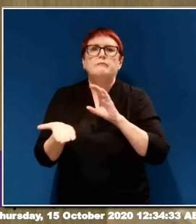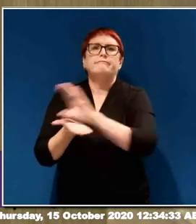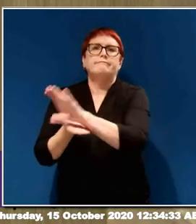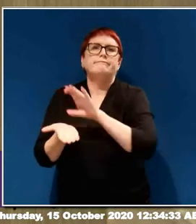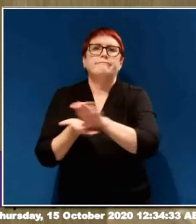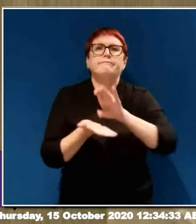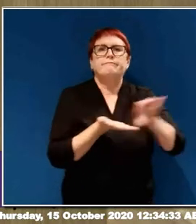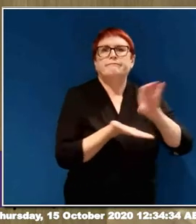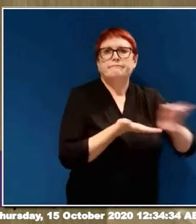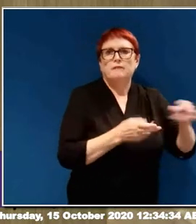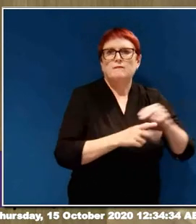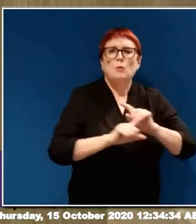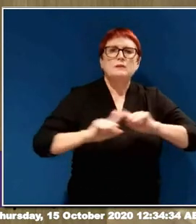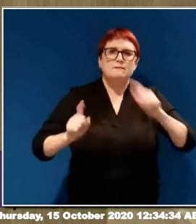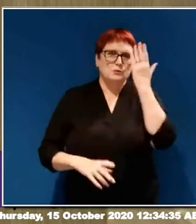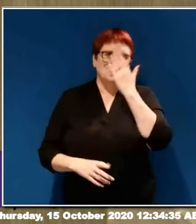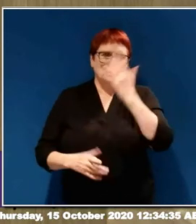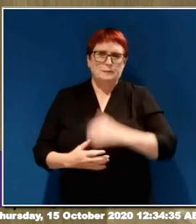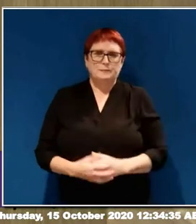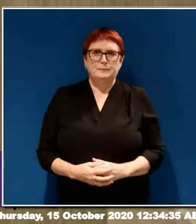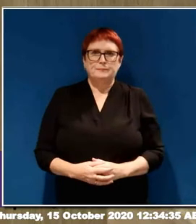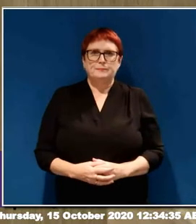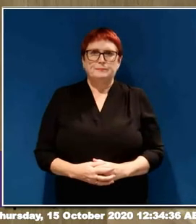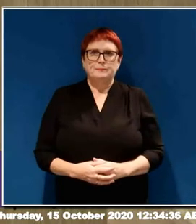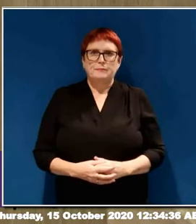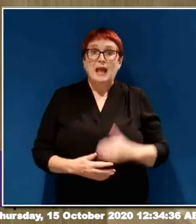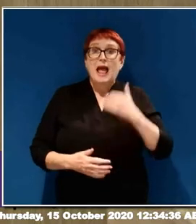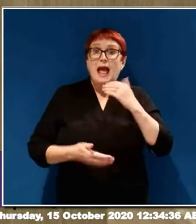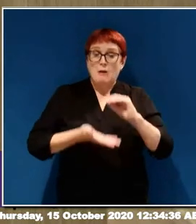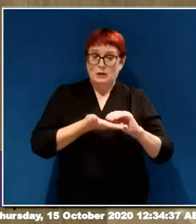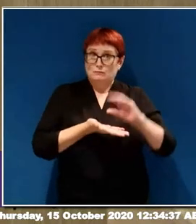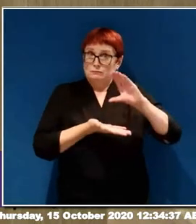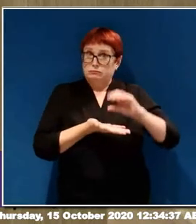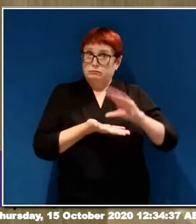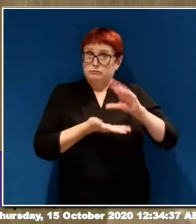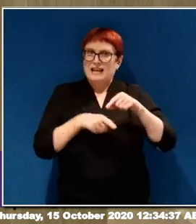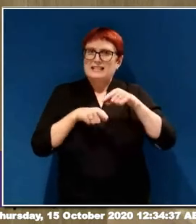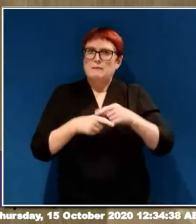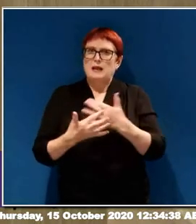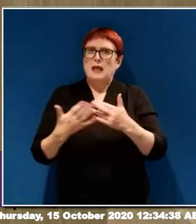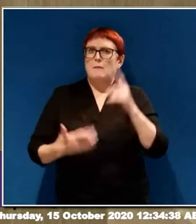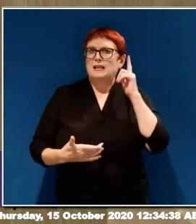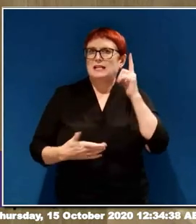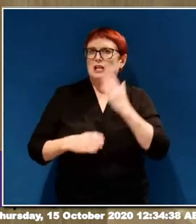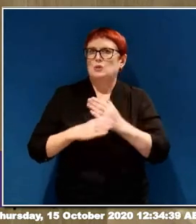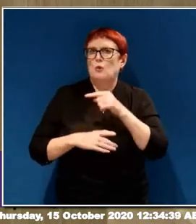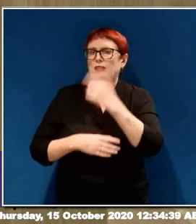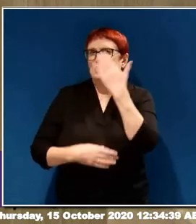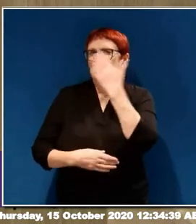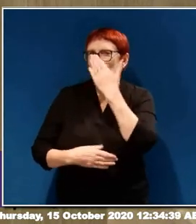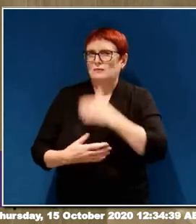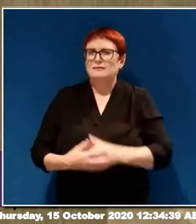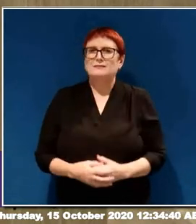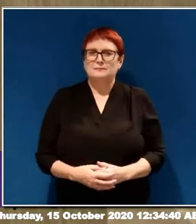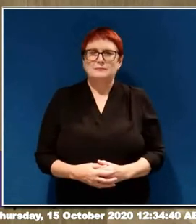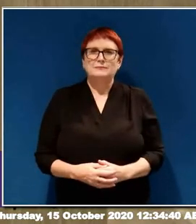teacher full-time equivalent at that school. But then the teacher full-time equivalent is based on the students at the school.